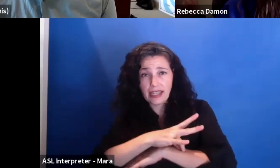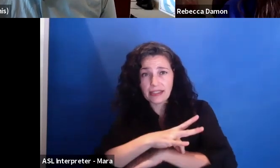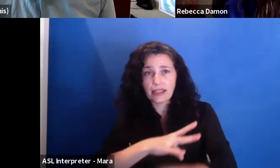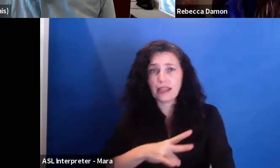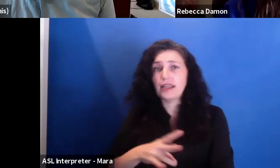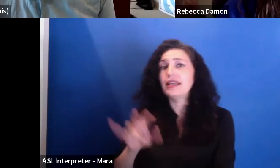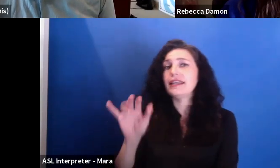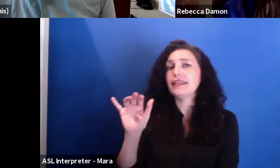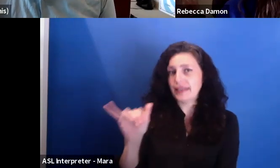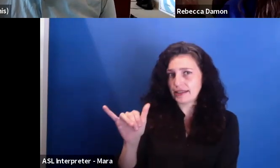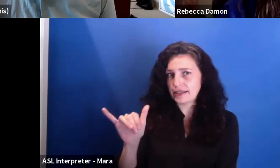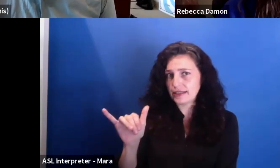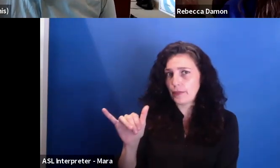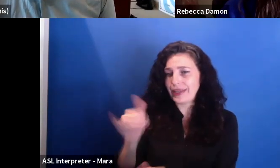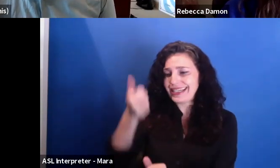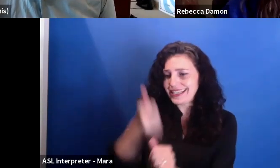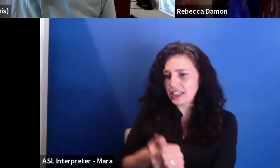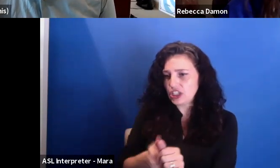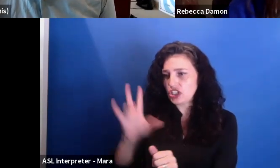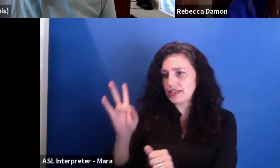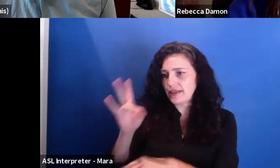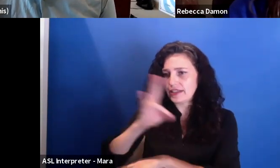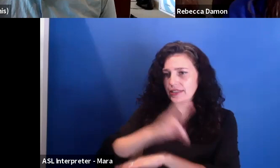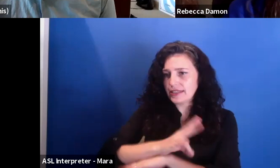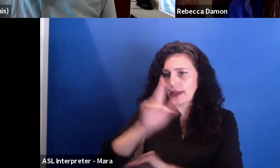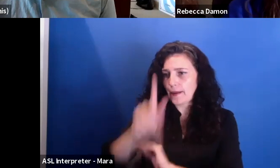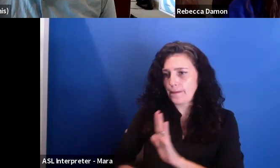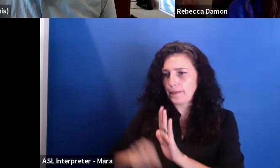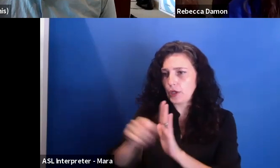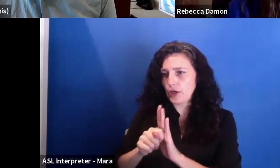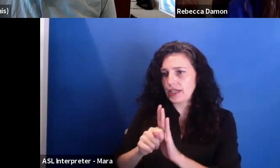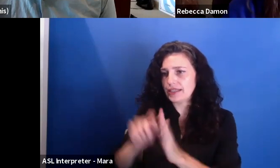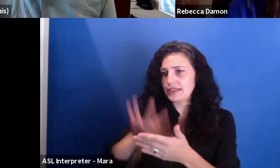So it's each seven day period you would receive the Schedule B weekly minimum of 3575.